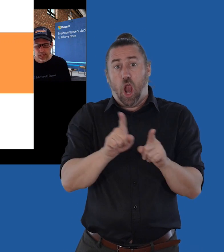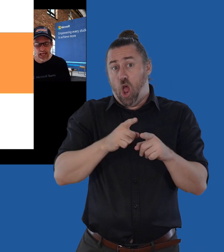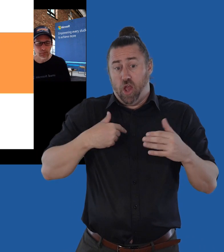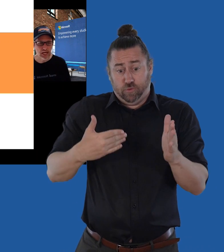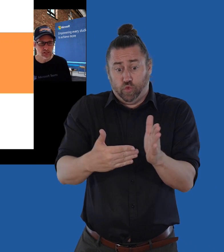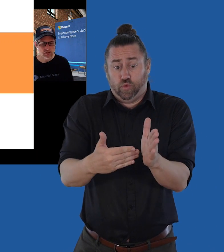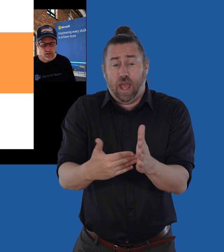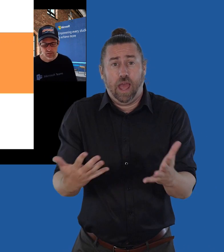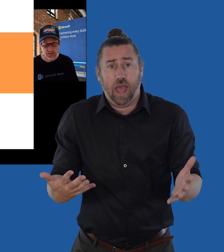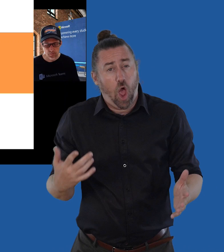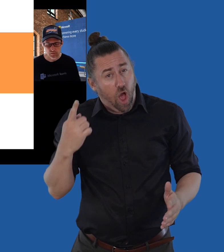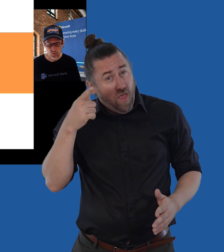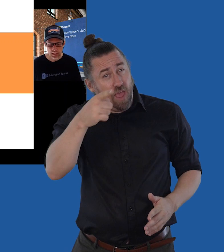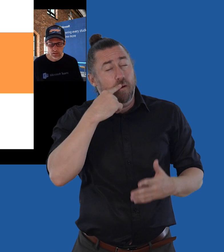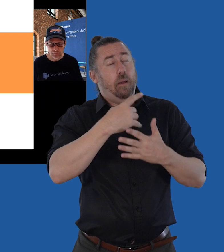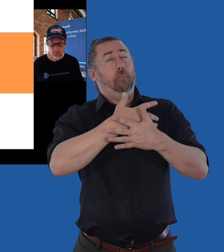be a game-changer for some of your kids.